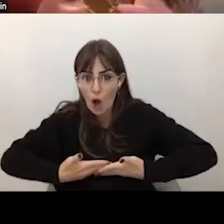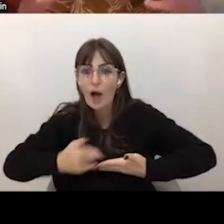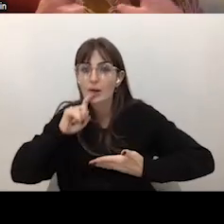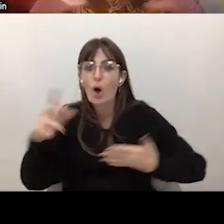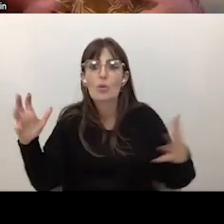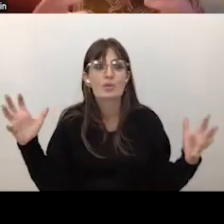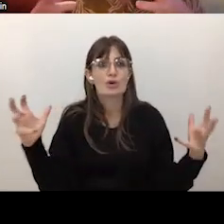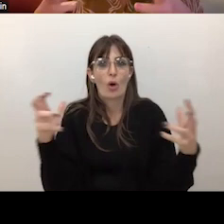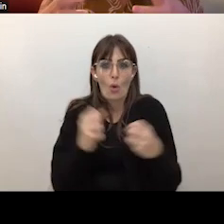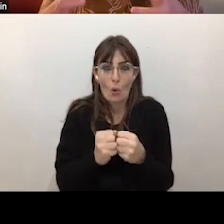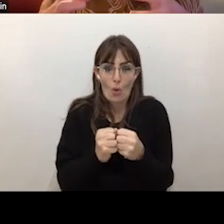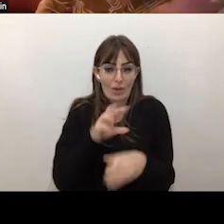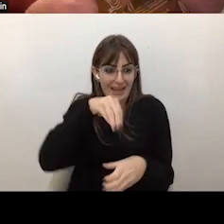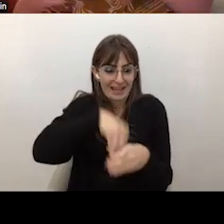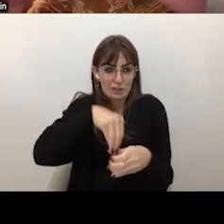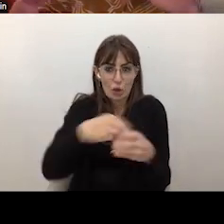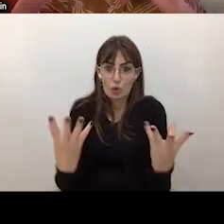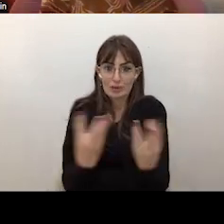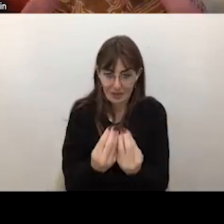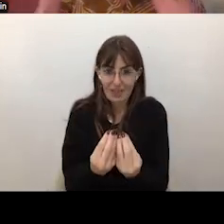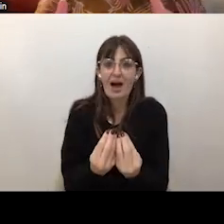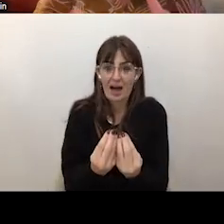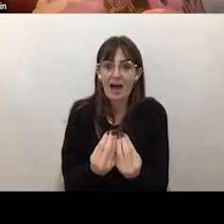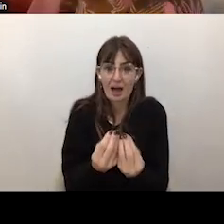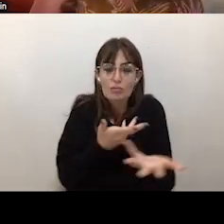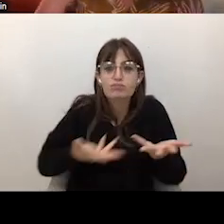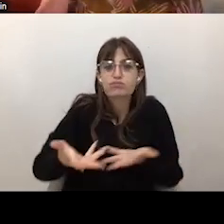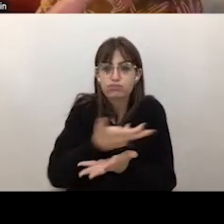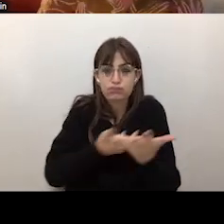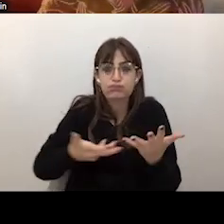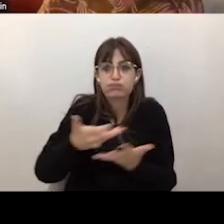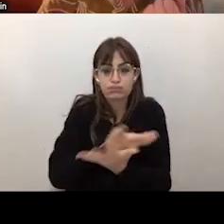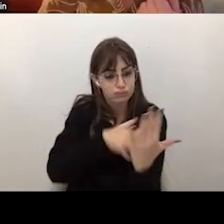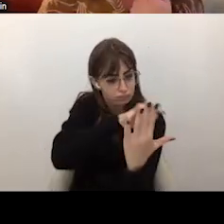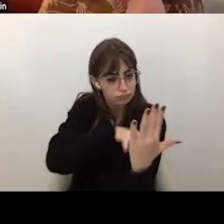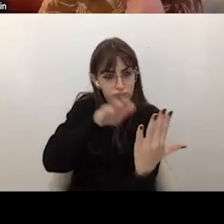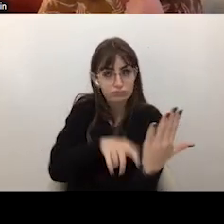all of the internal stakeholders together and we would have the sheet open. I would press record on